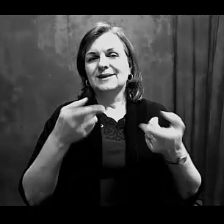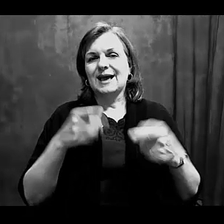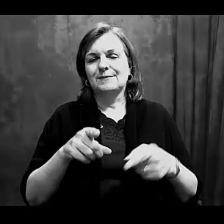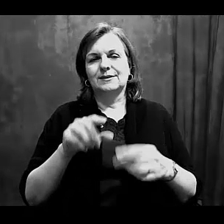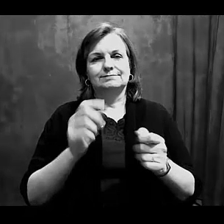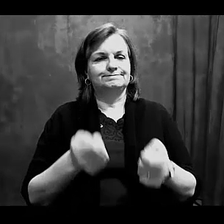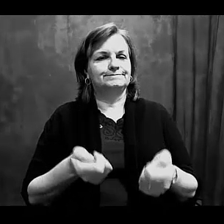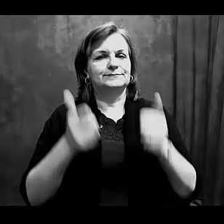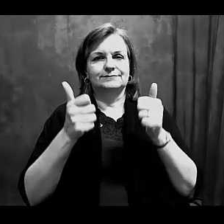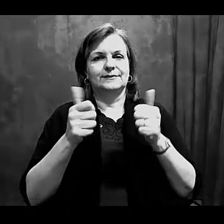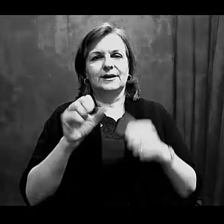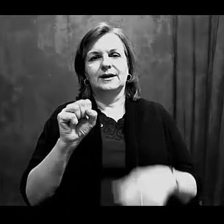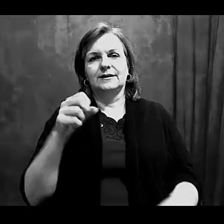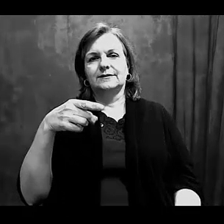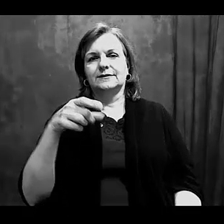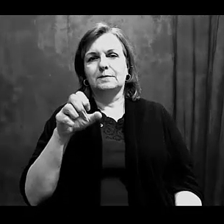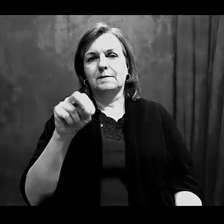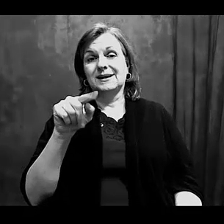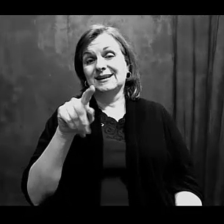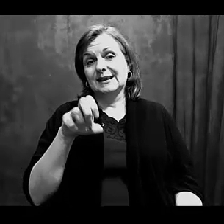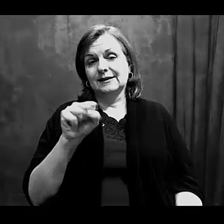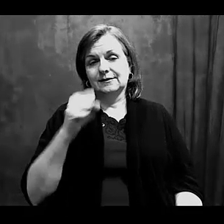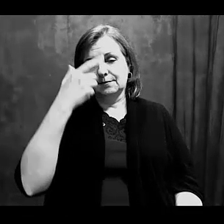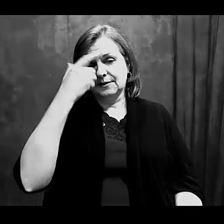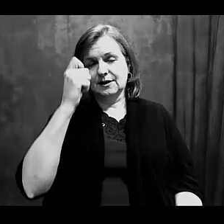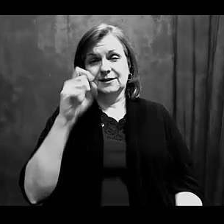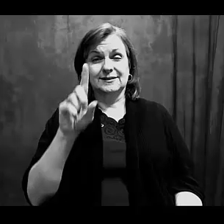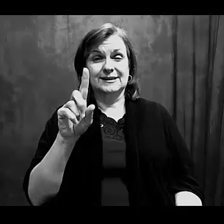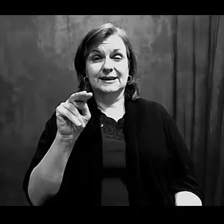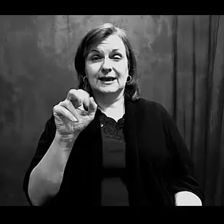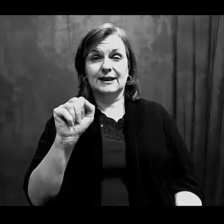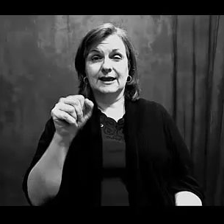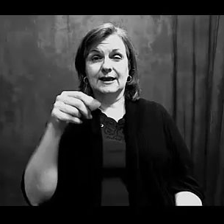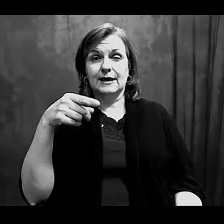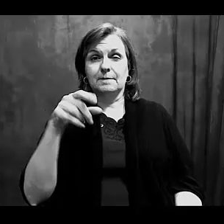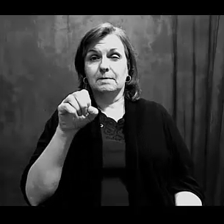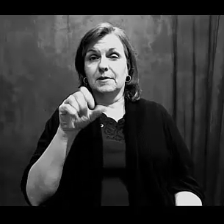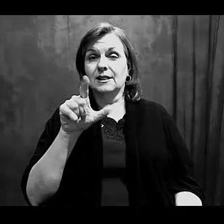these mutations can be spontaneous -- simply because DNA plumber ace screws up